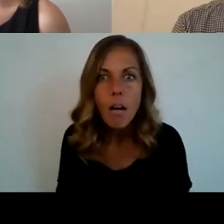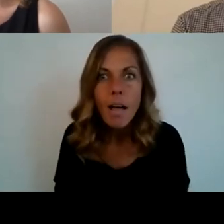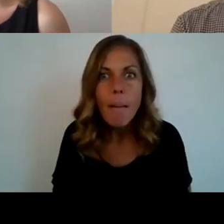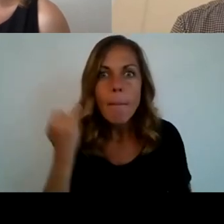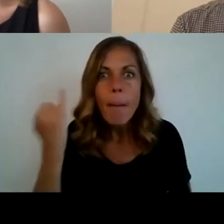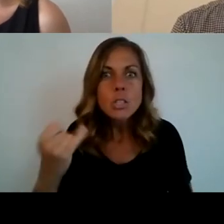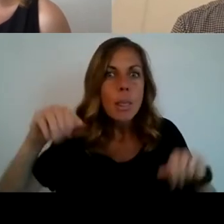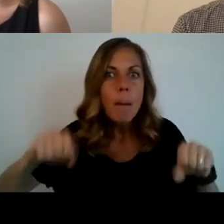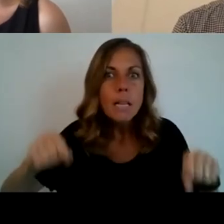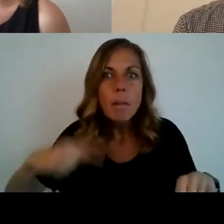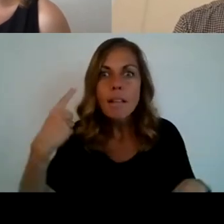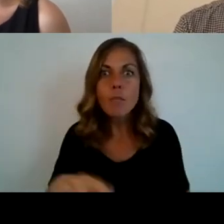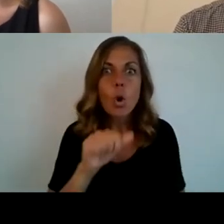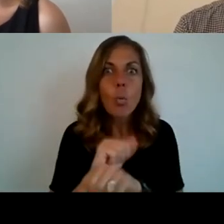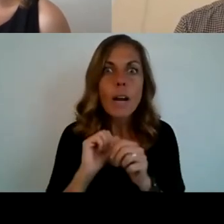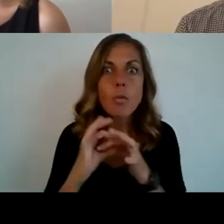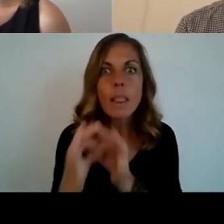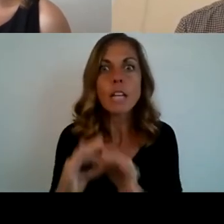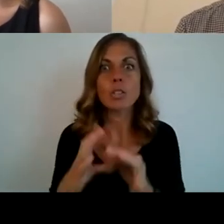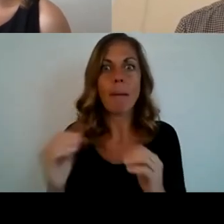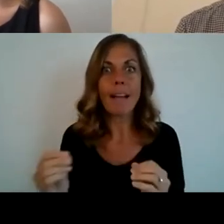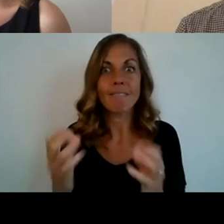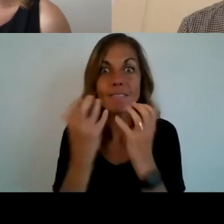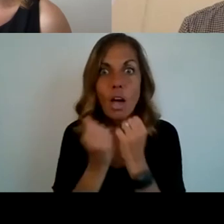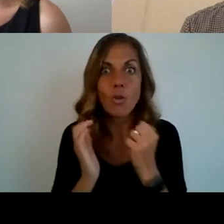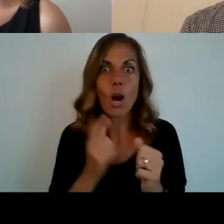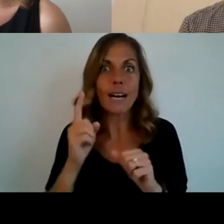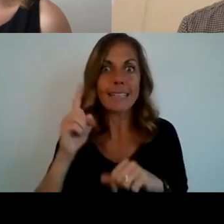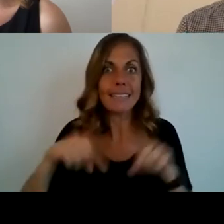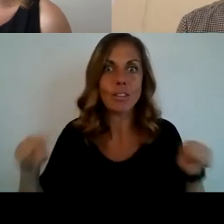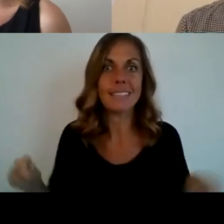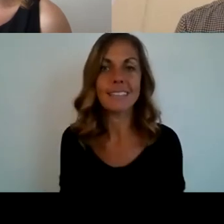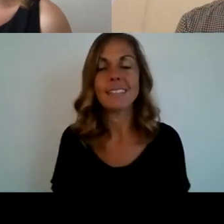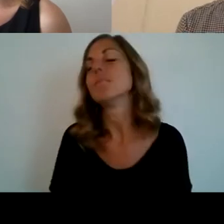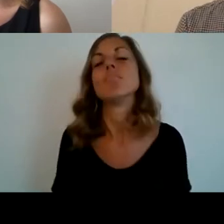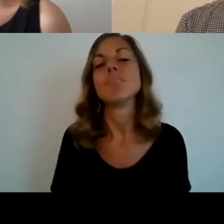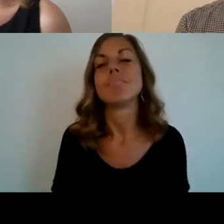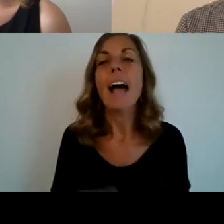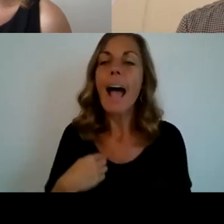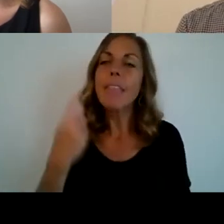In terms of valuing our differences. So, while I think the transparency is somewhat intrusive